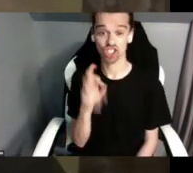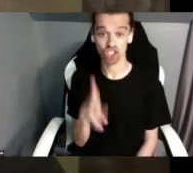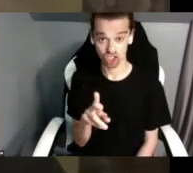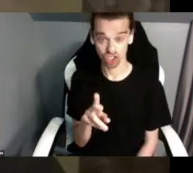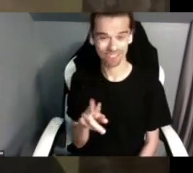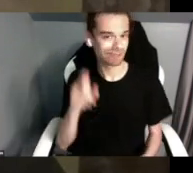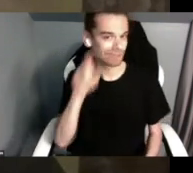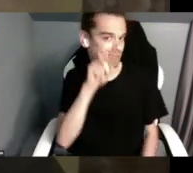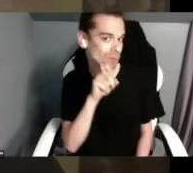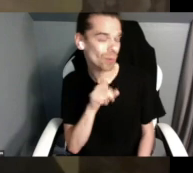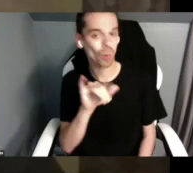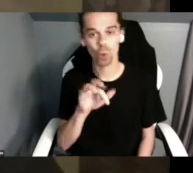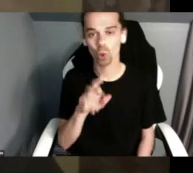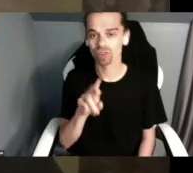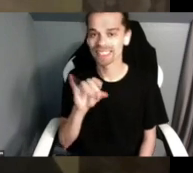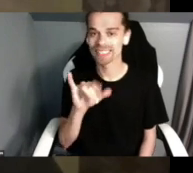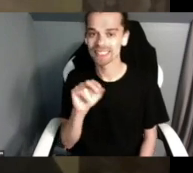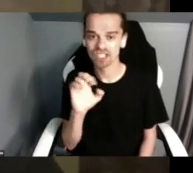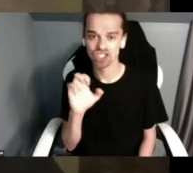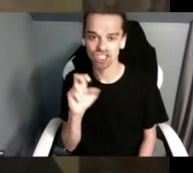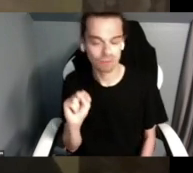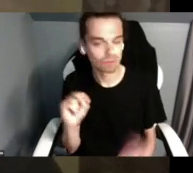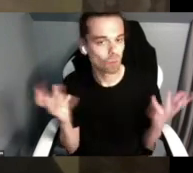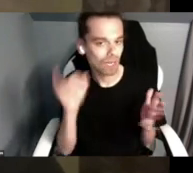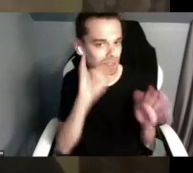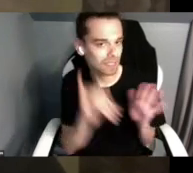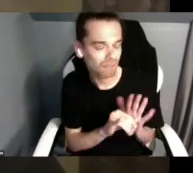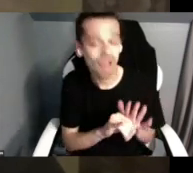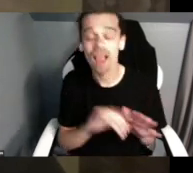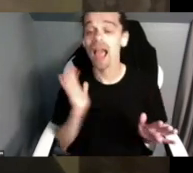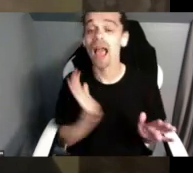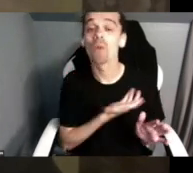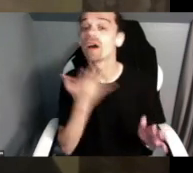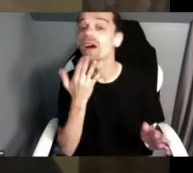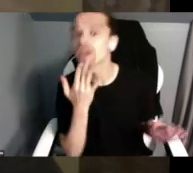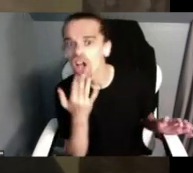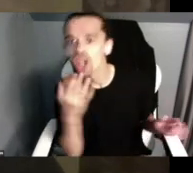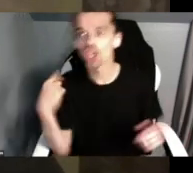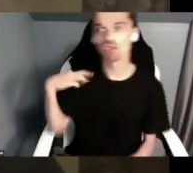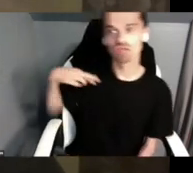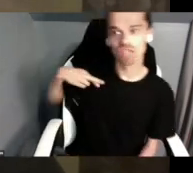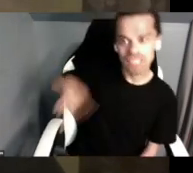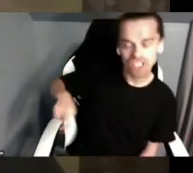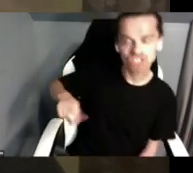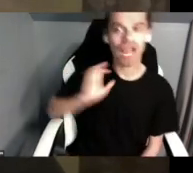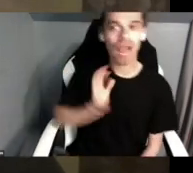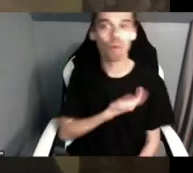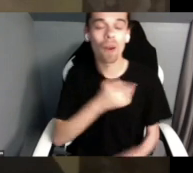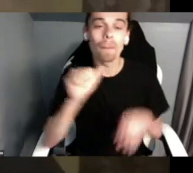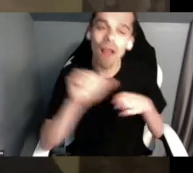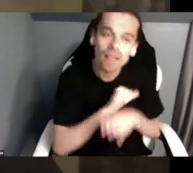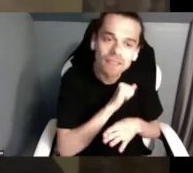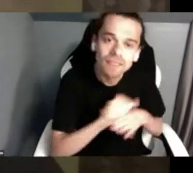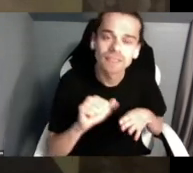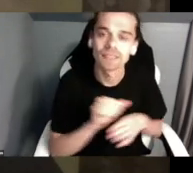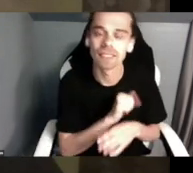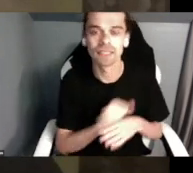our color, our religion, our practices. We are not only people with disabilities.